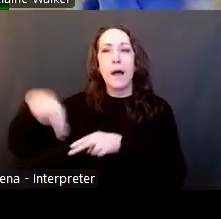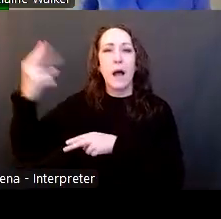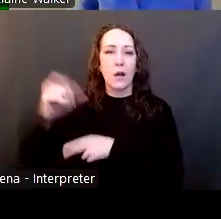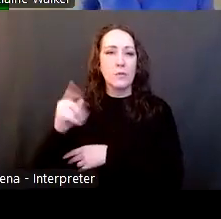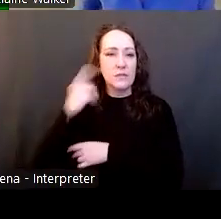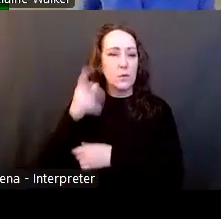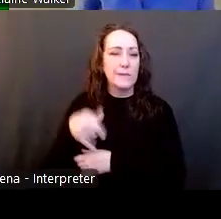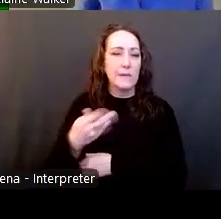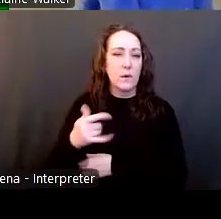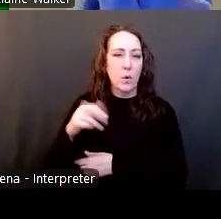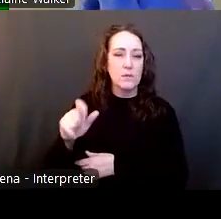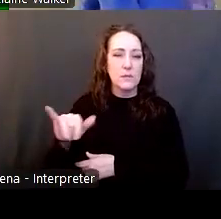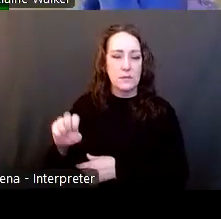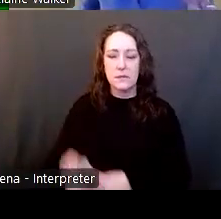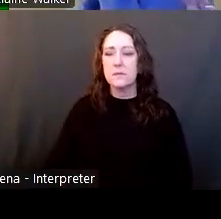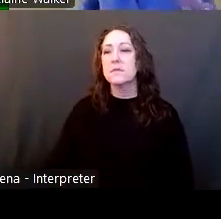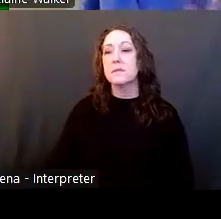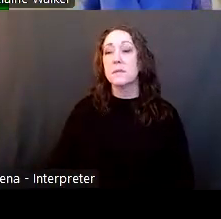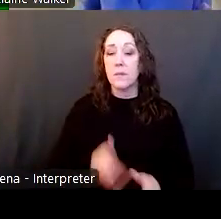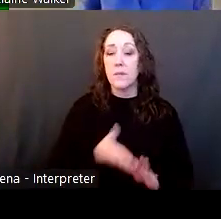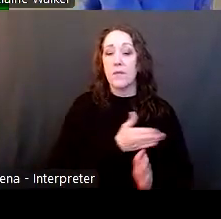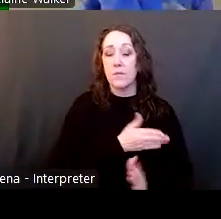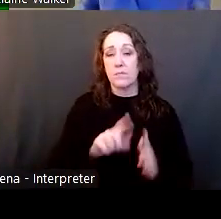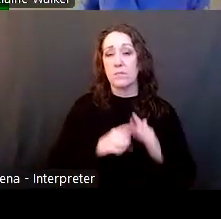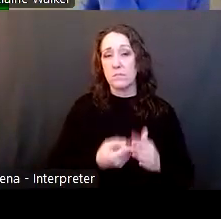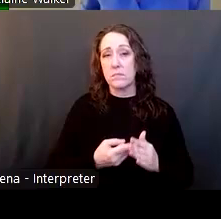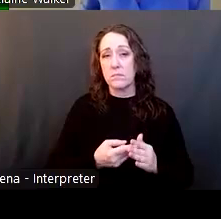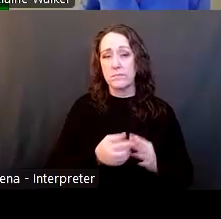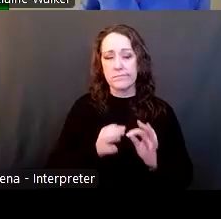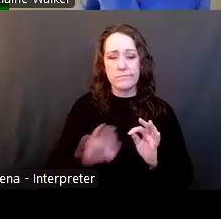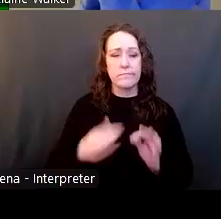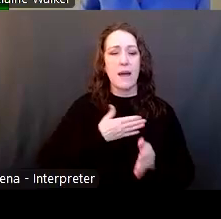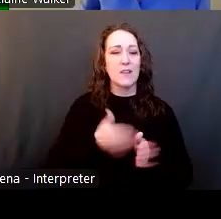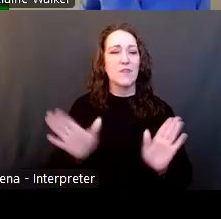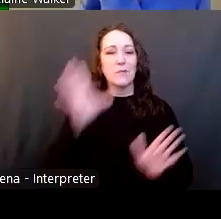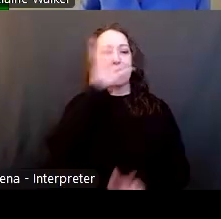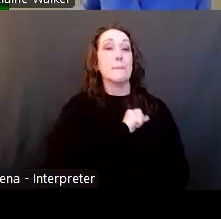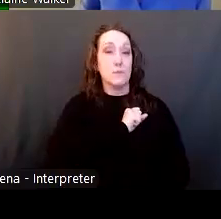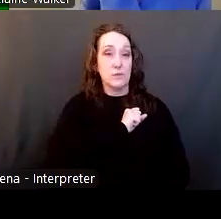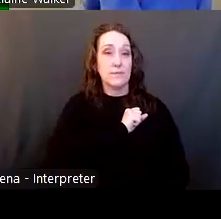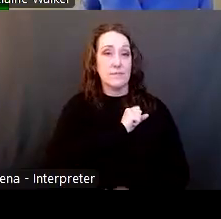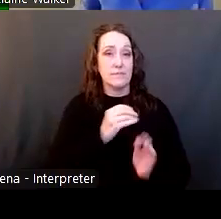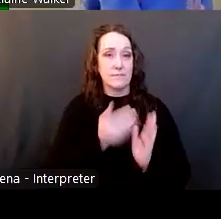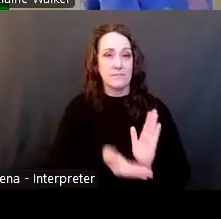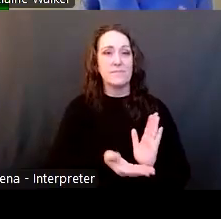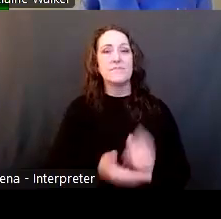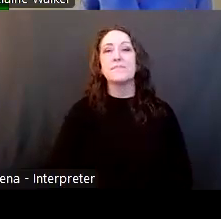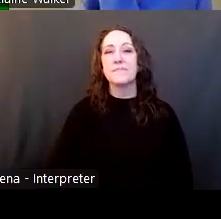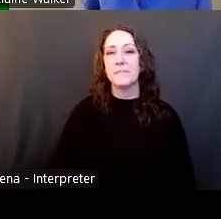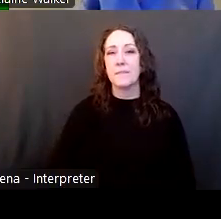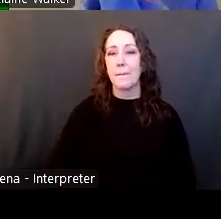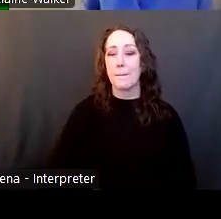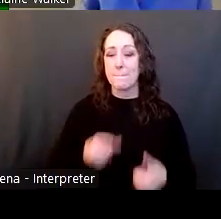before I begin I want to just State some of my general assumptions at this point um first